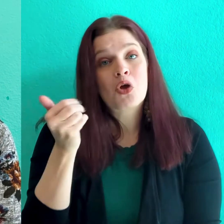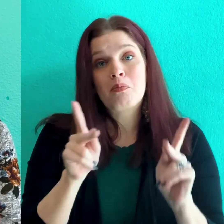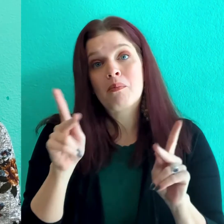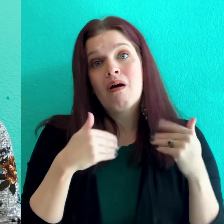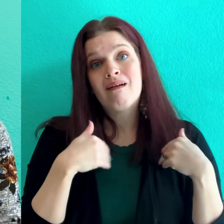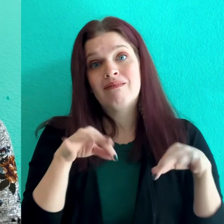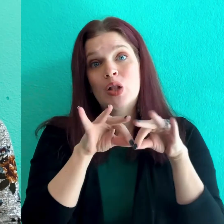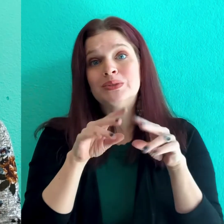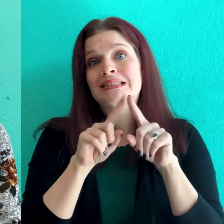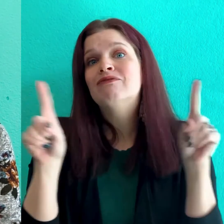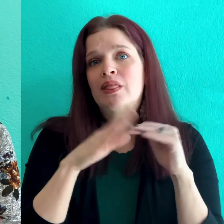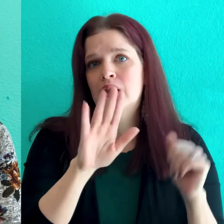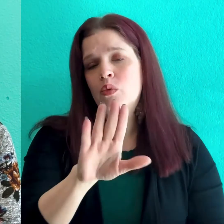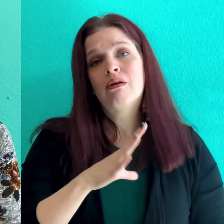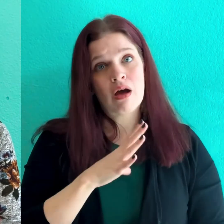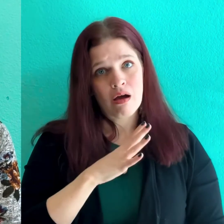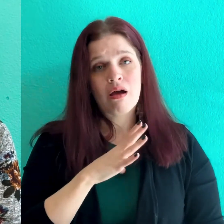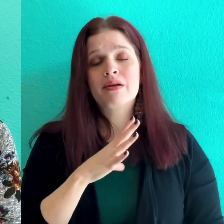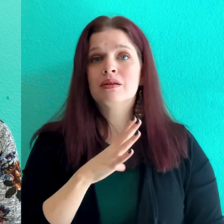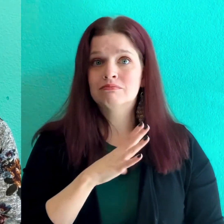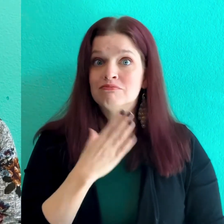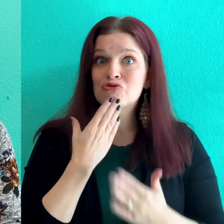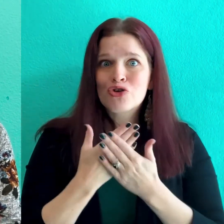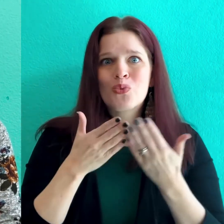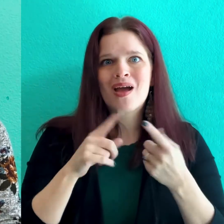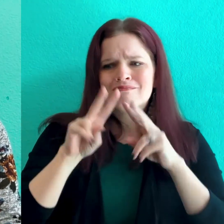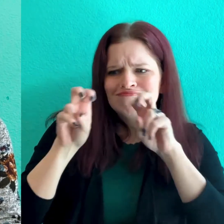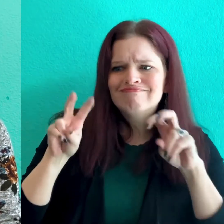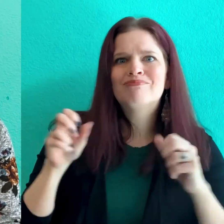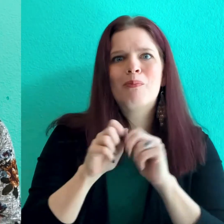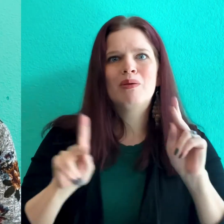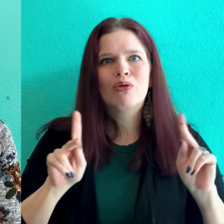Be mindful that other people may have values that are different than yours. So this is a really cool exploration activity.